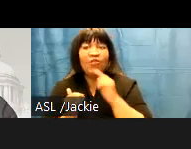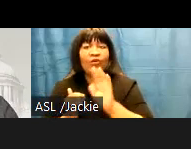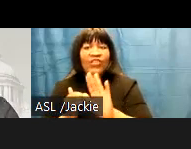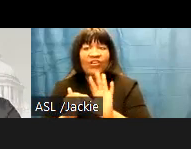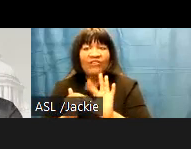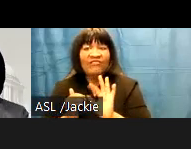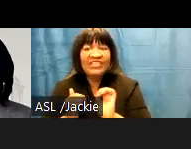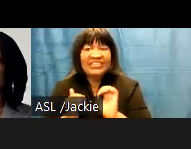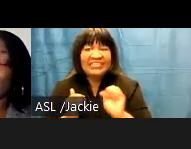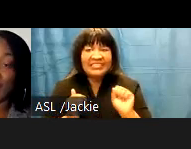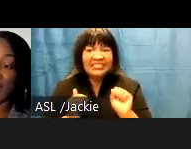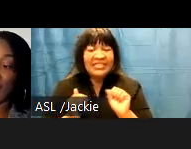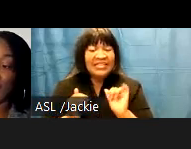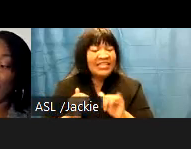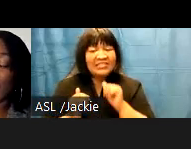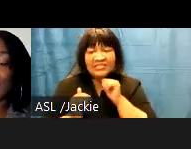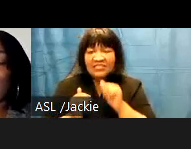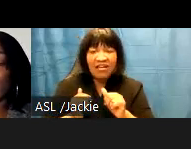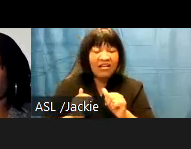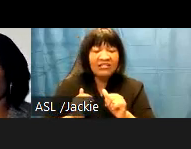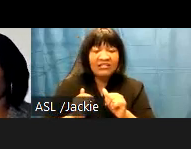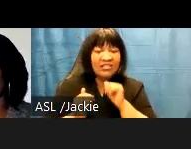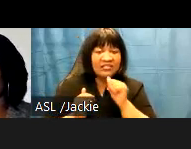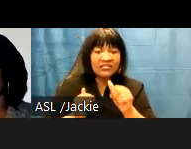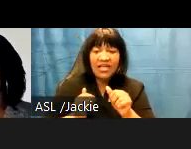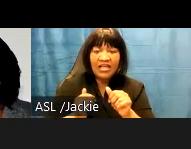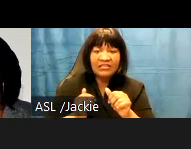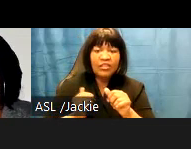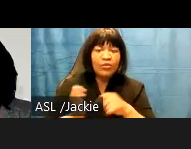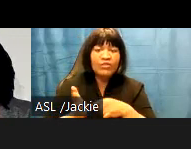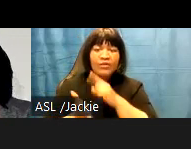but that is not what is being paid to community members.